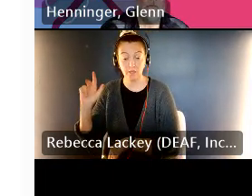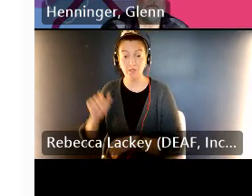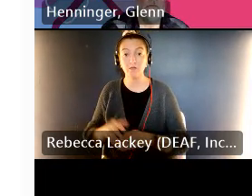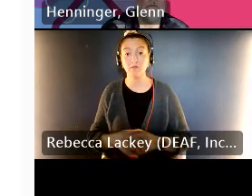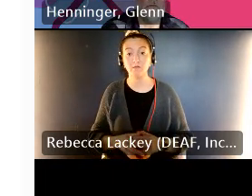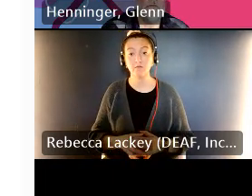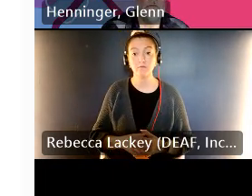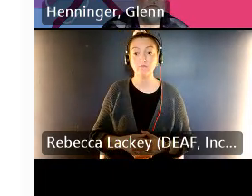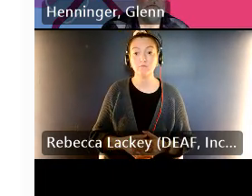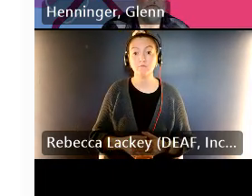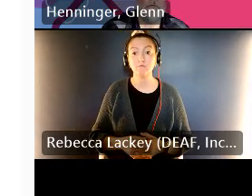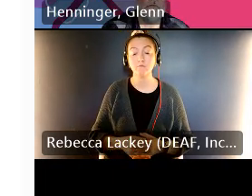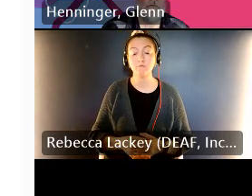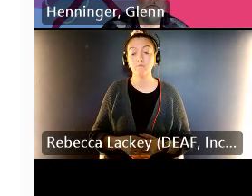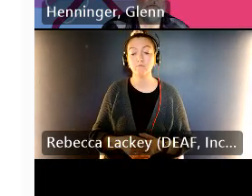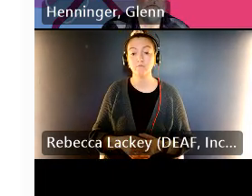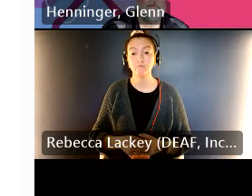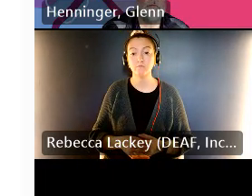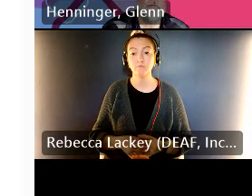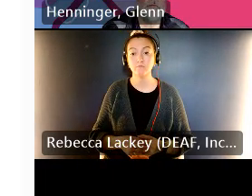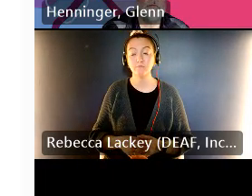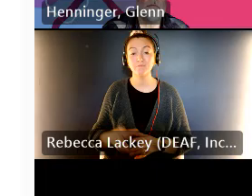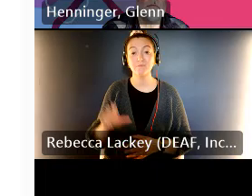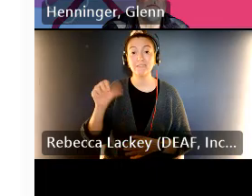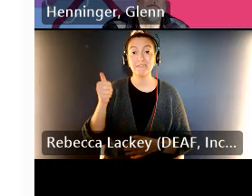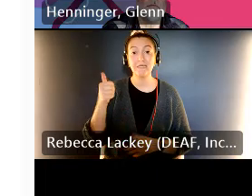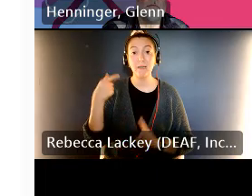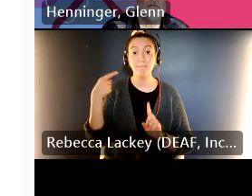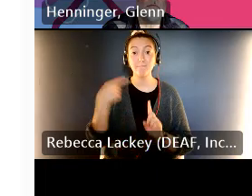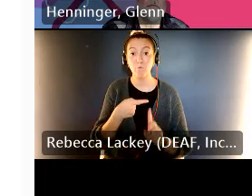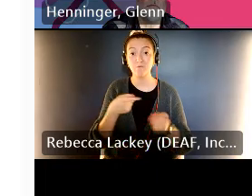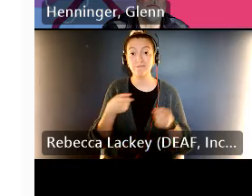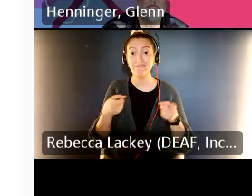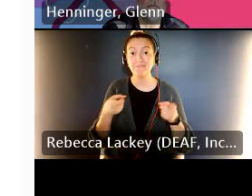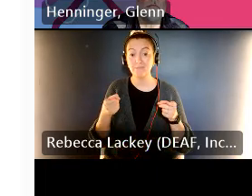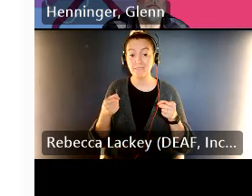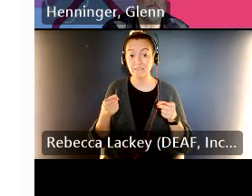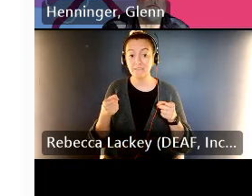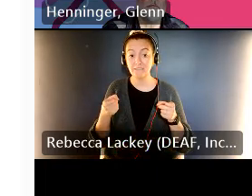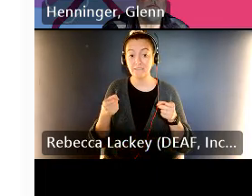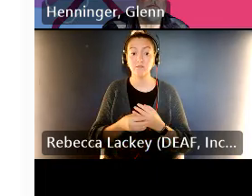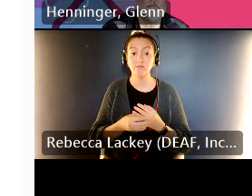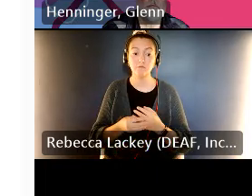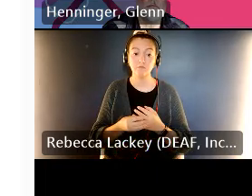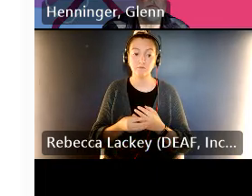We have, we have, we have 10 points from the speeding score,